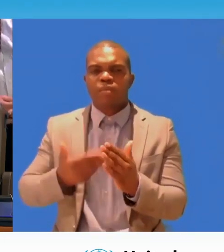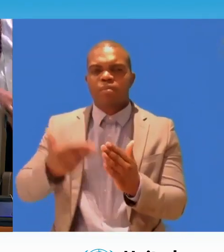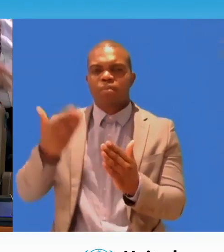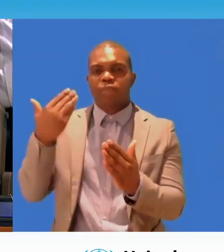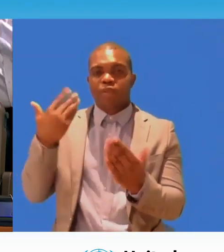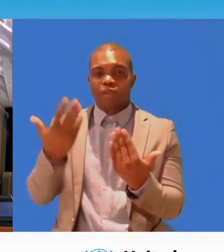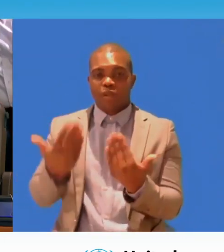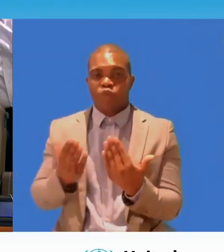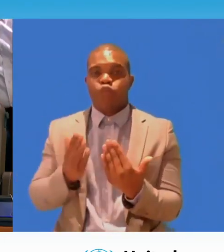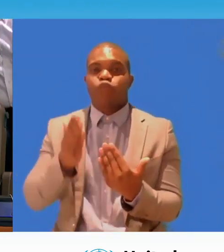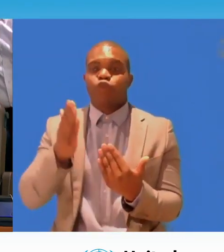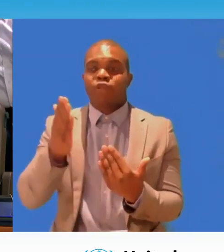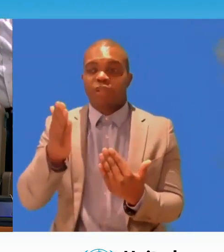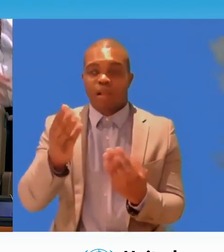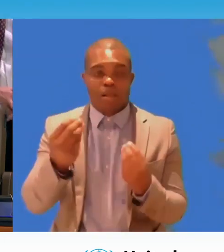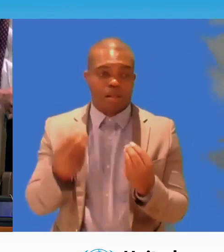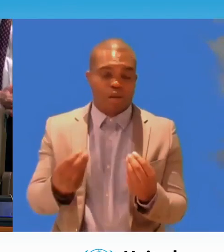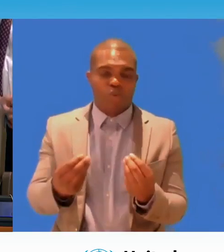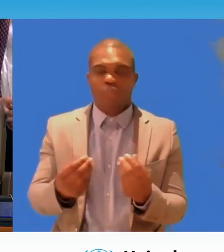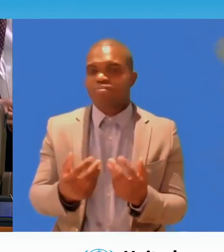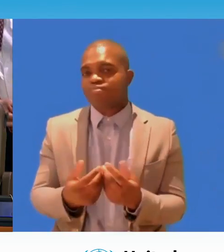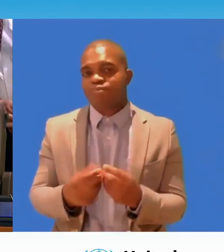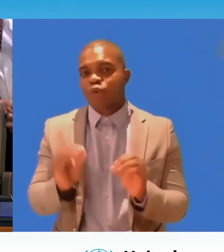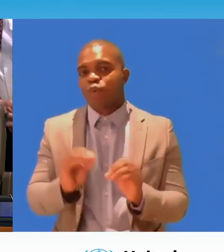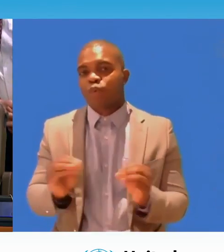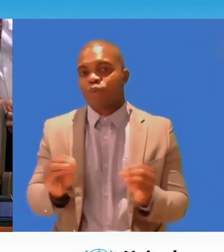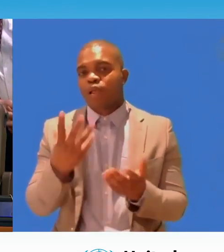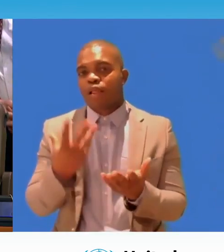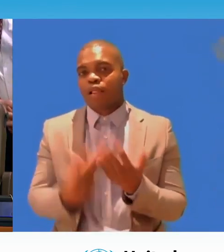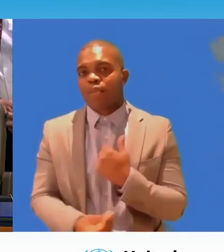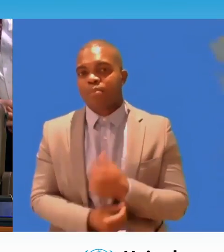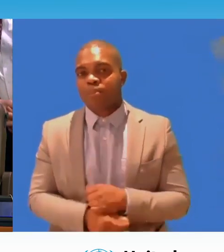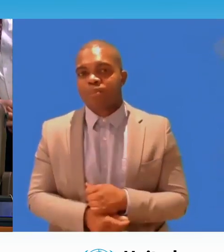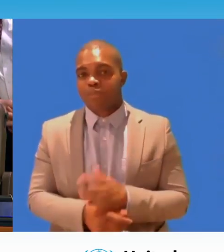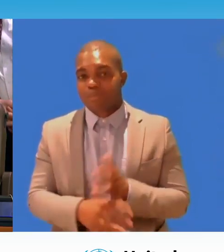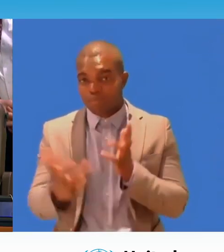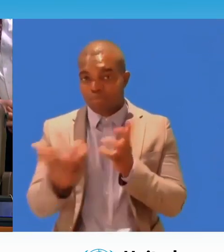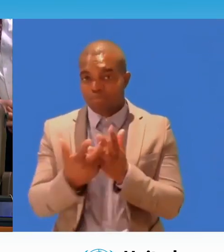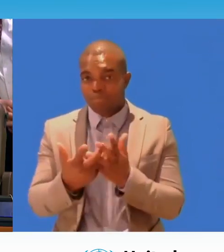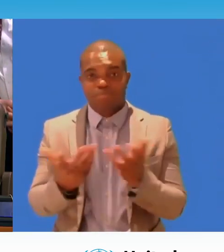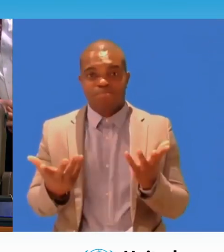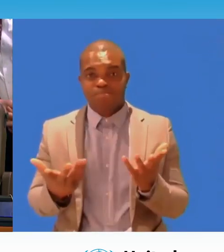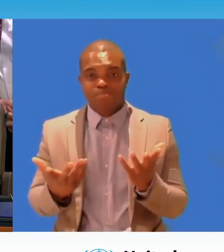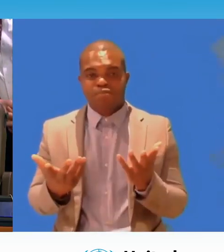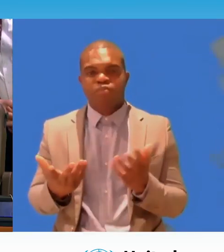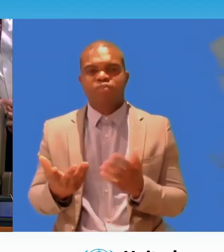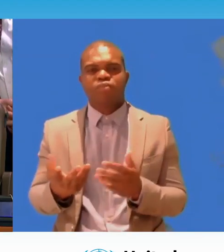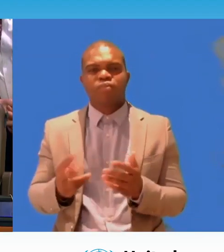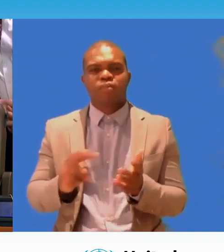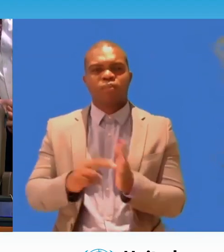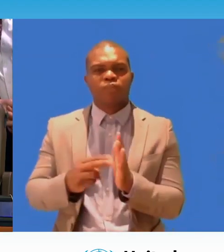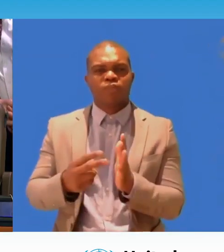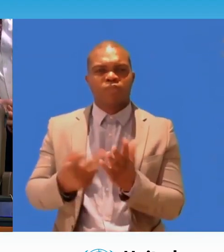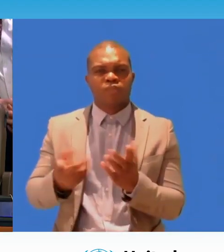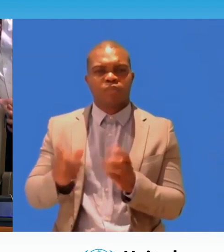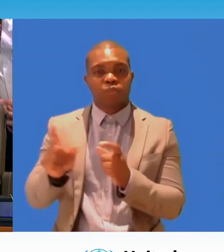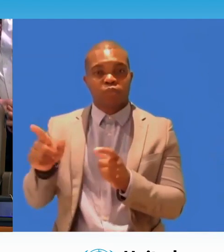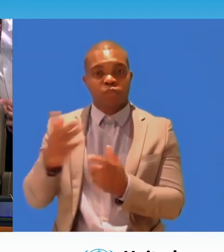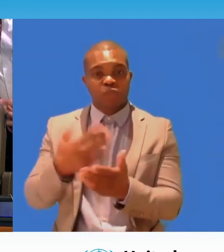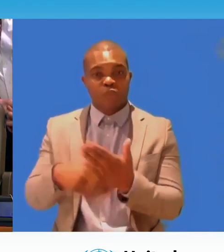comes with product presence places power and purpose must be communicated more to the UN